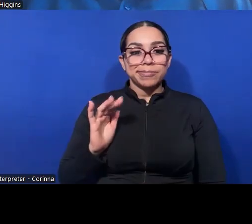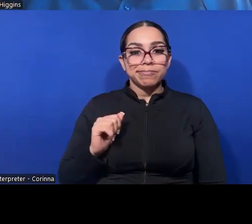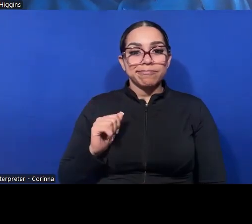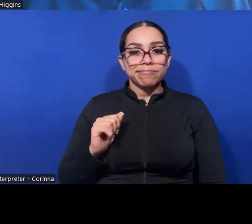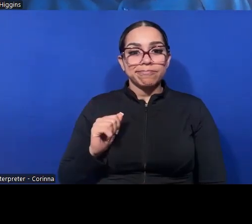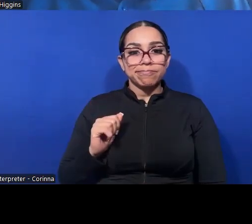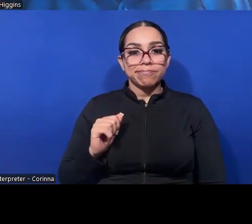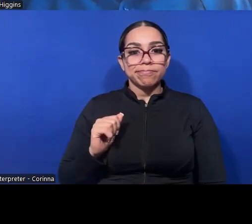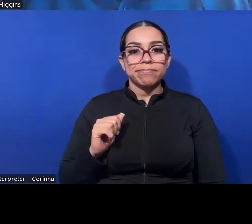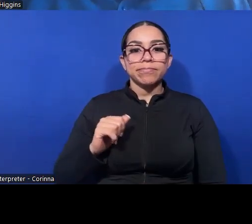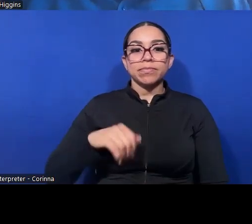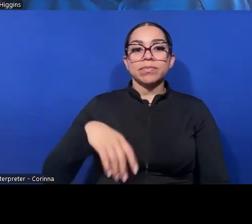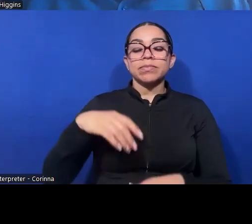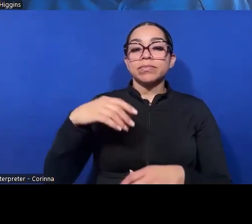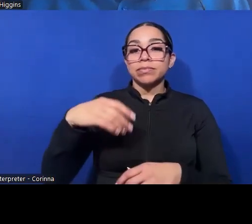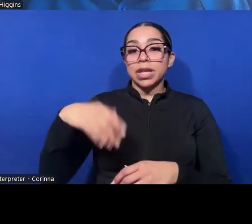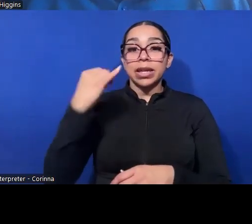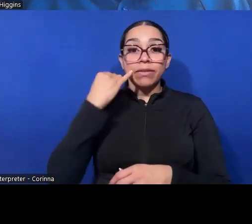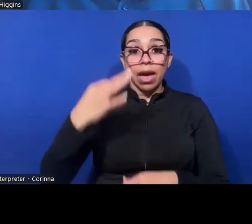So this is changing.